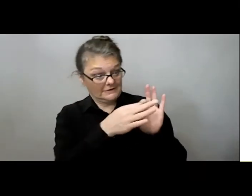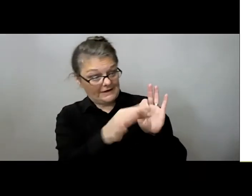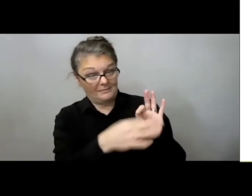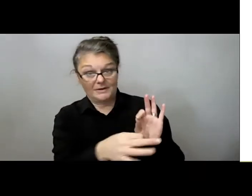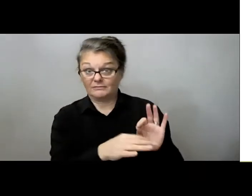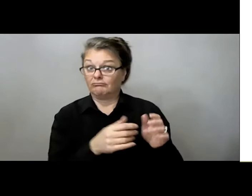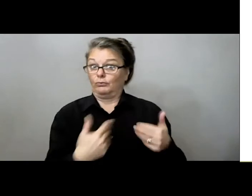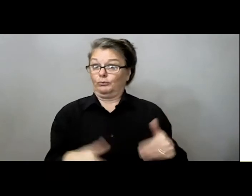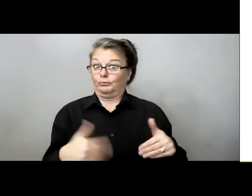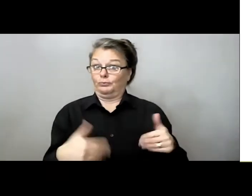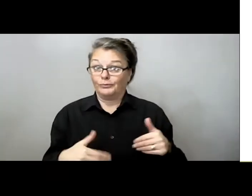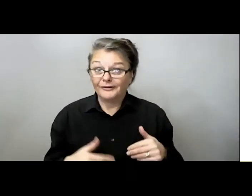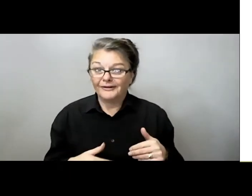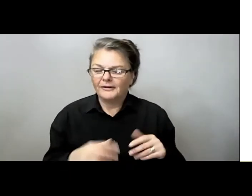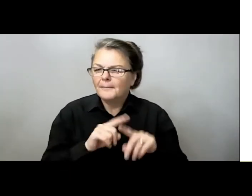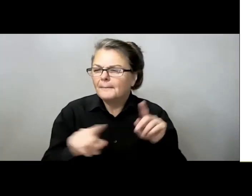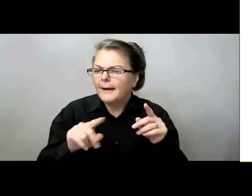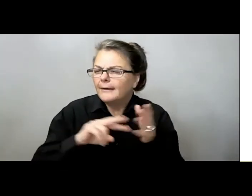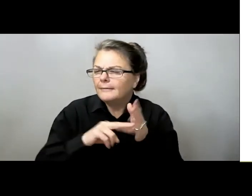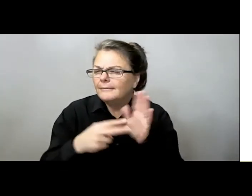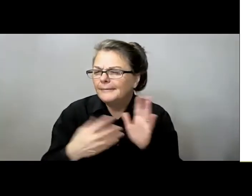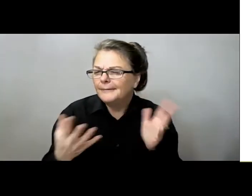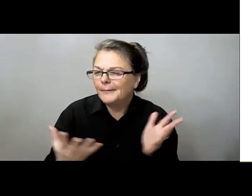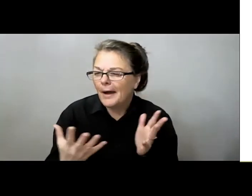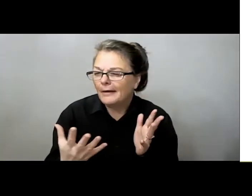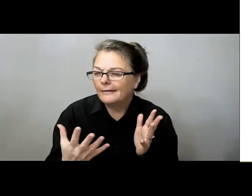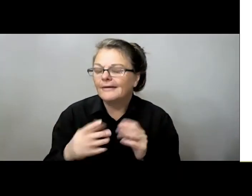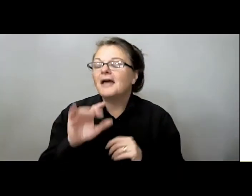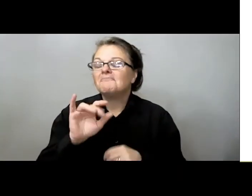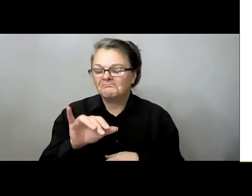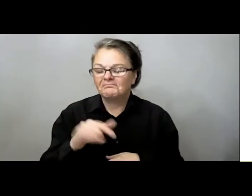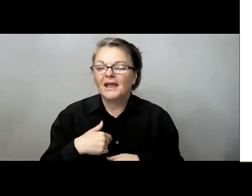LET'S TALK ABOUT SOME OF THE DIFFERENT ASPECTS OF THIS SENTENCE.